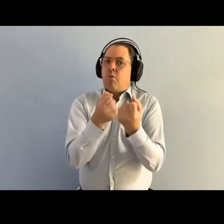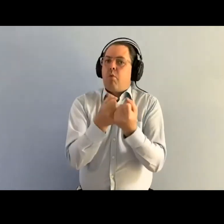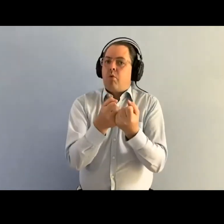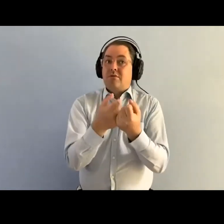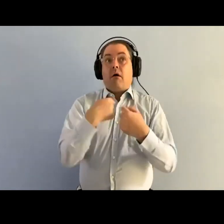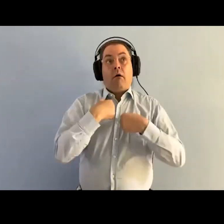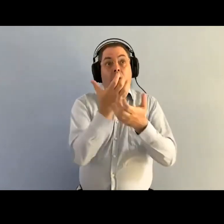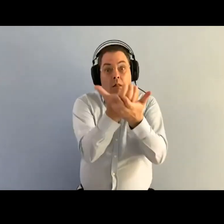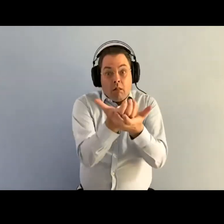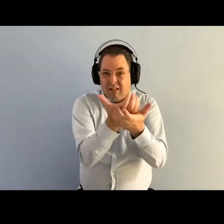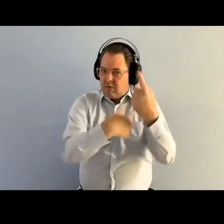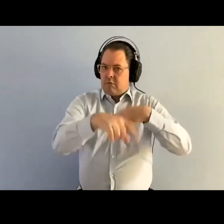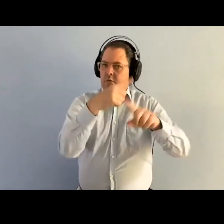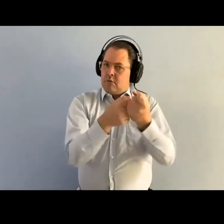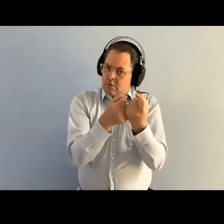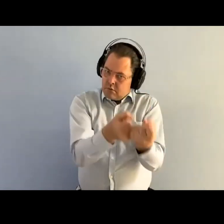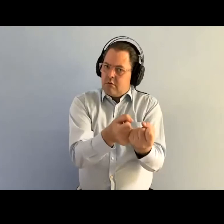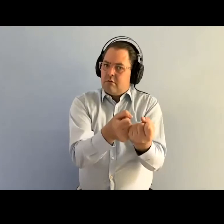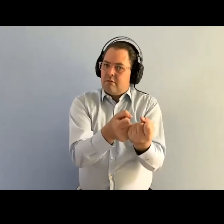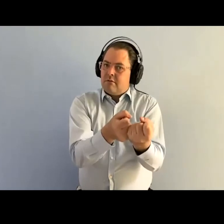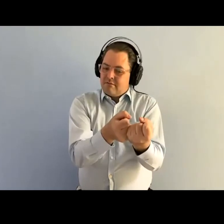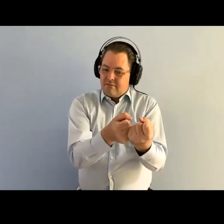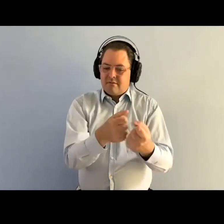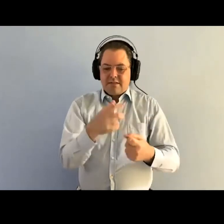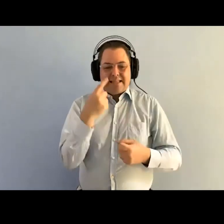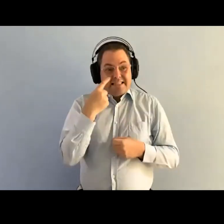from our initiatives.